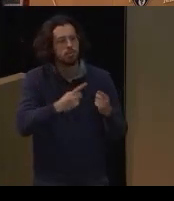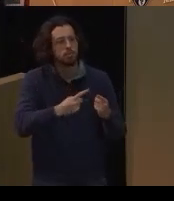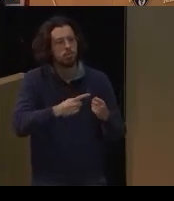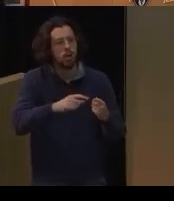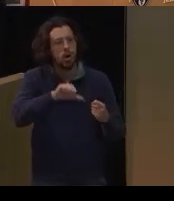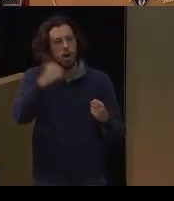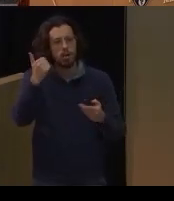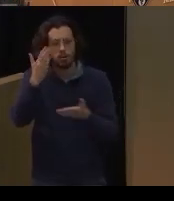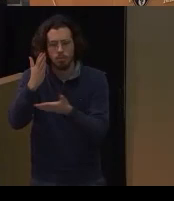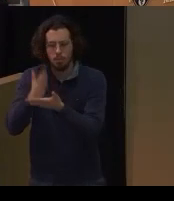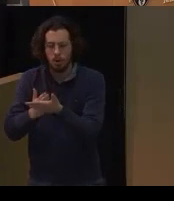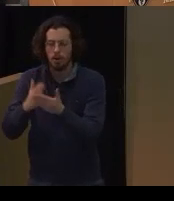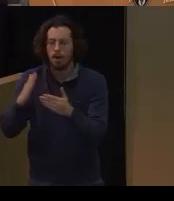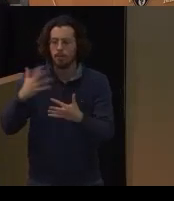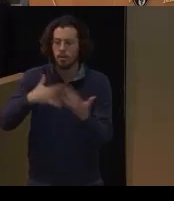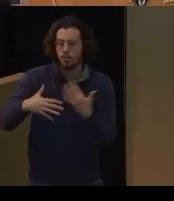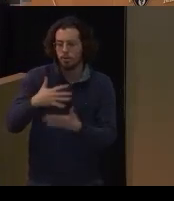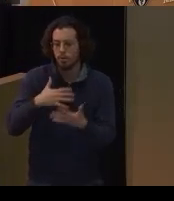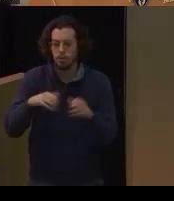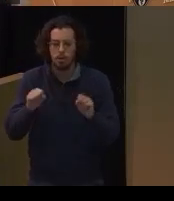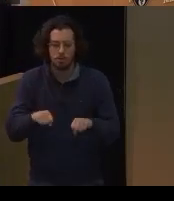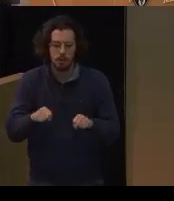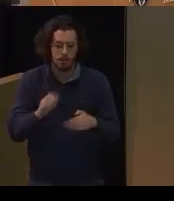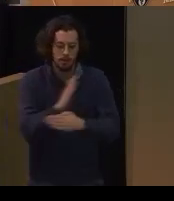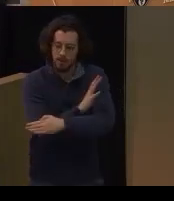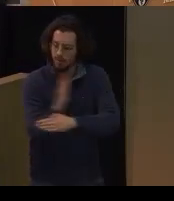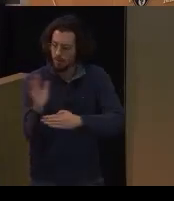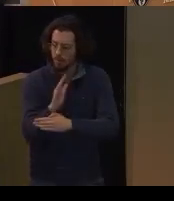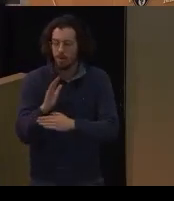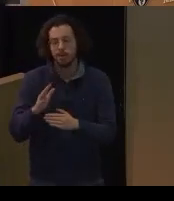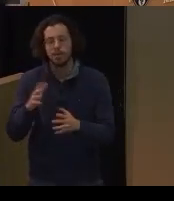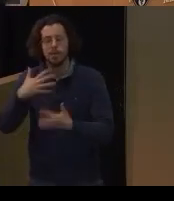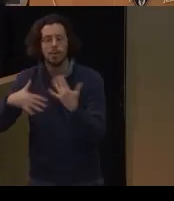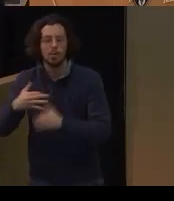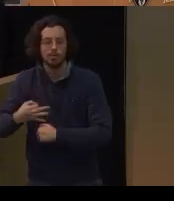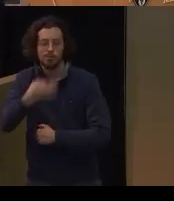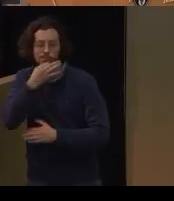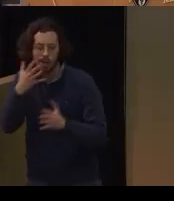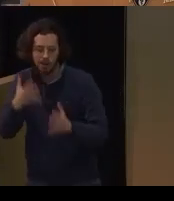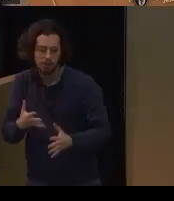Spectrum so so social experts for example people who seem to be really skilled at social cognition